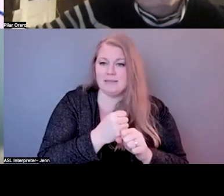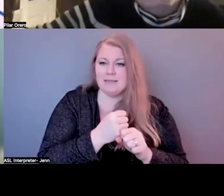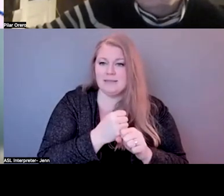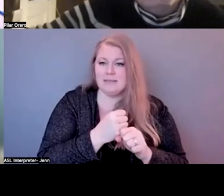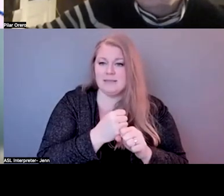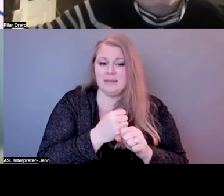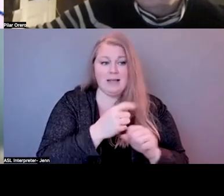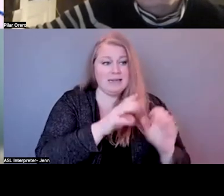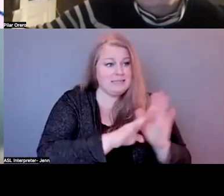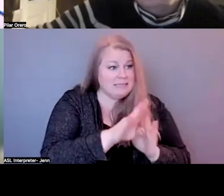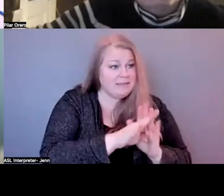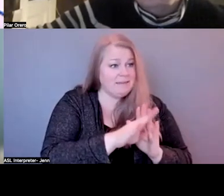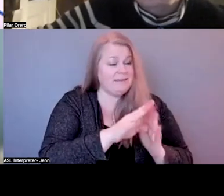development, we need to teach them about accessibility.